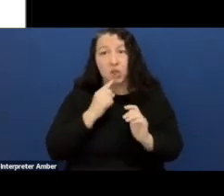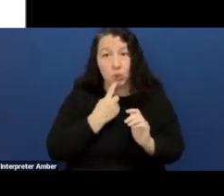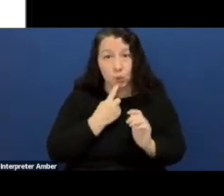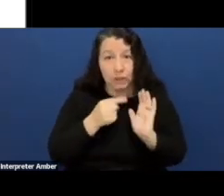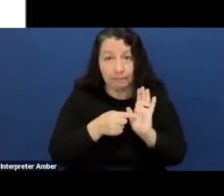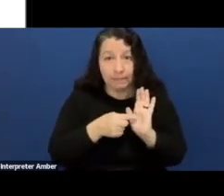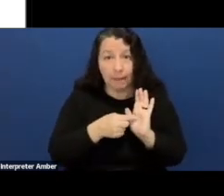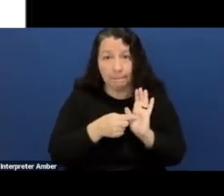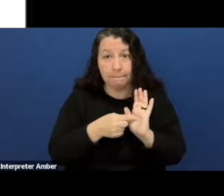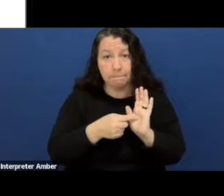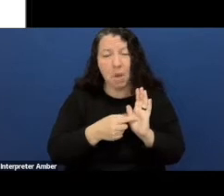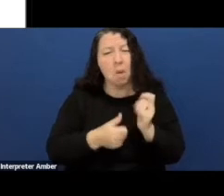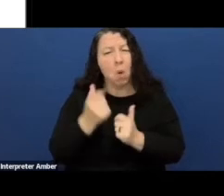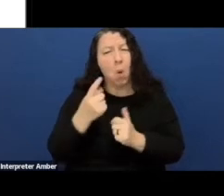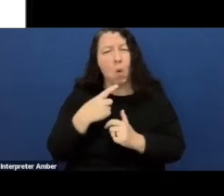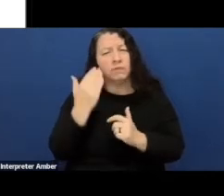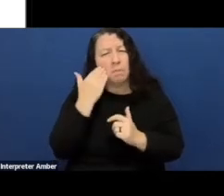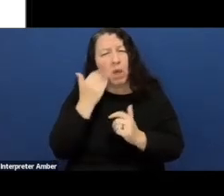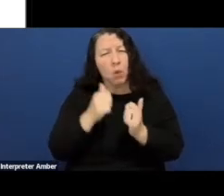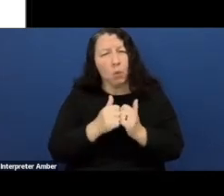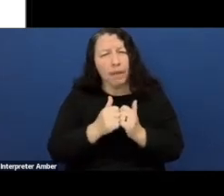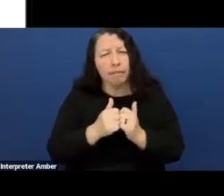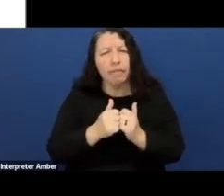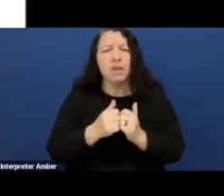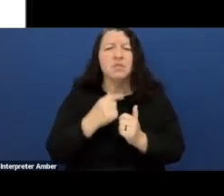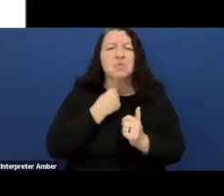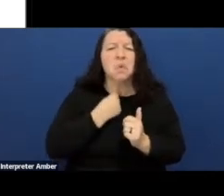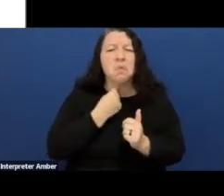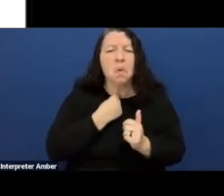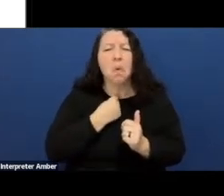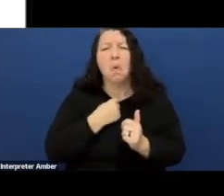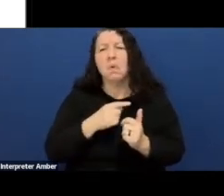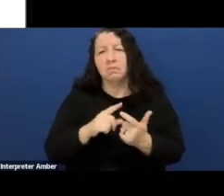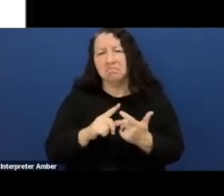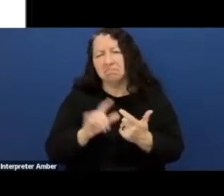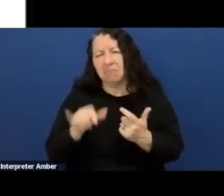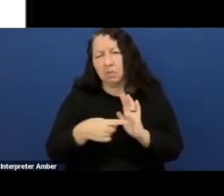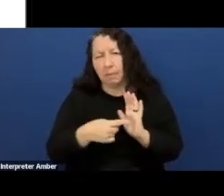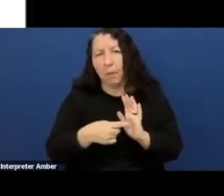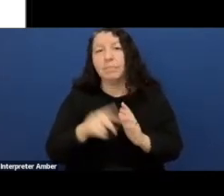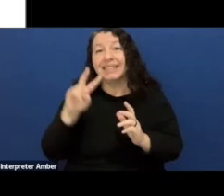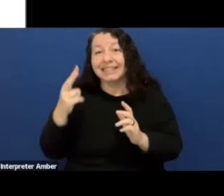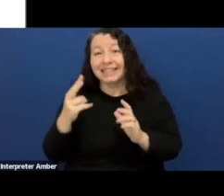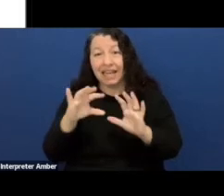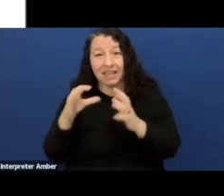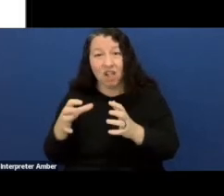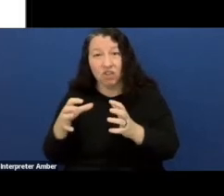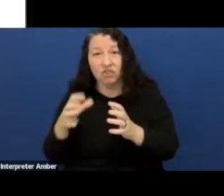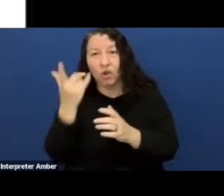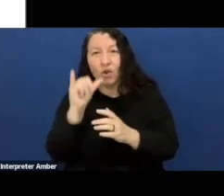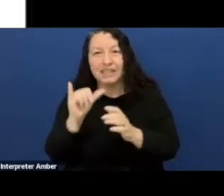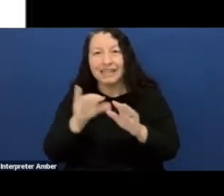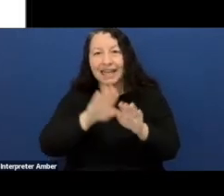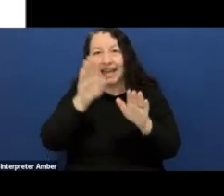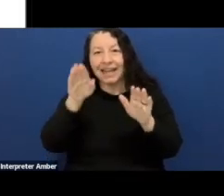over time. They are acute symptoms, which we are mostly familiar with, such as sore